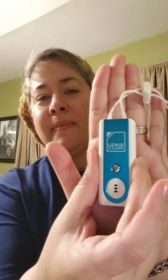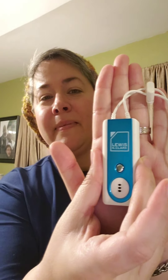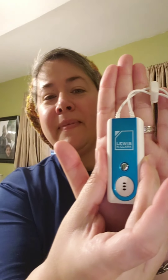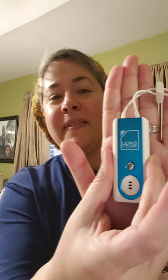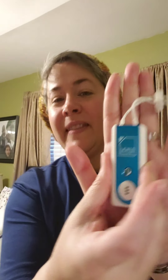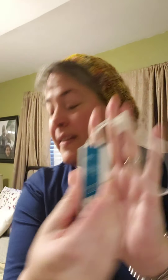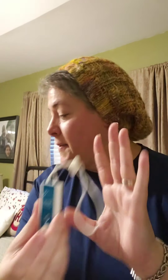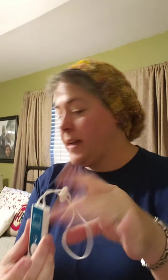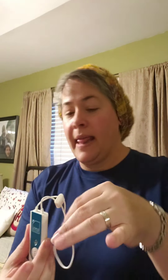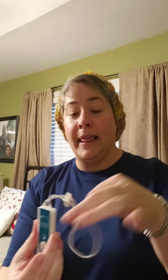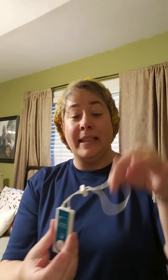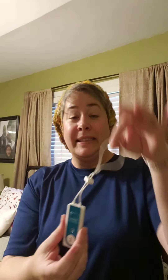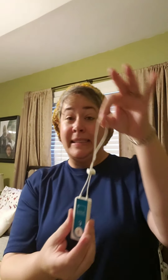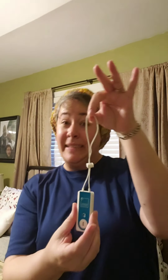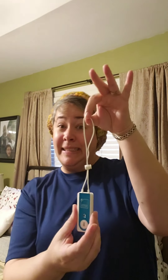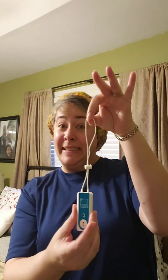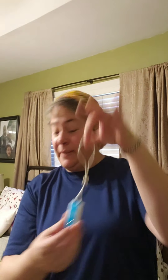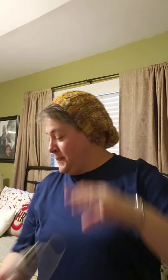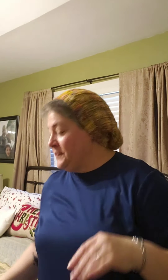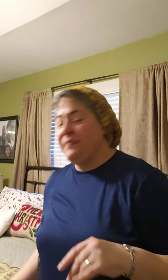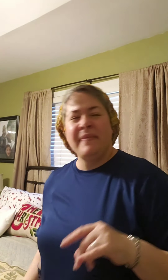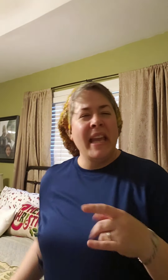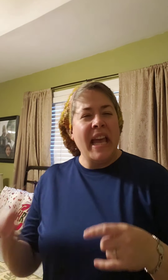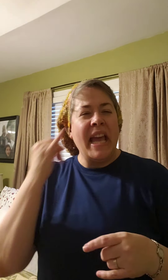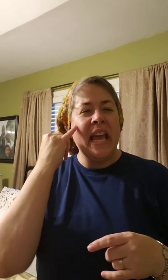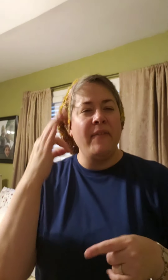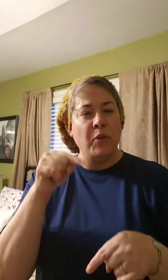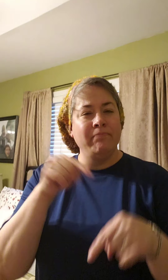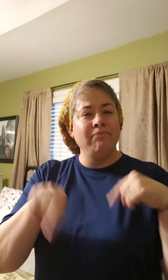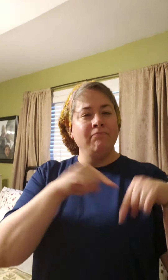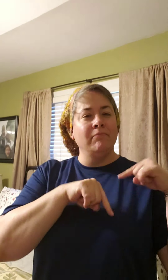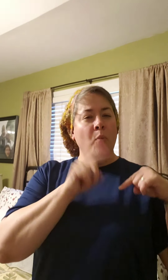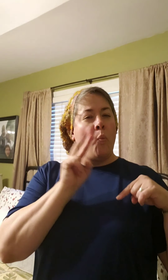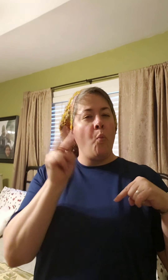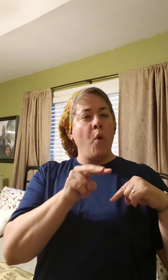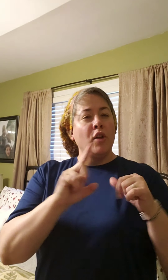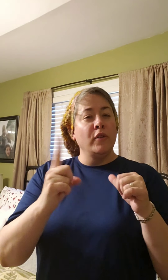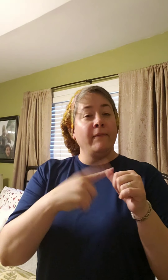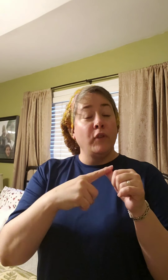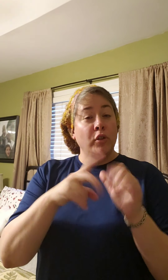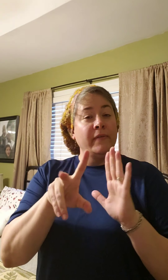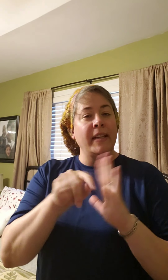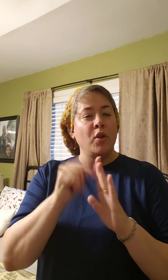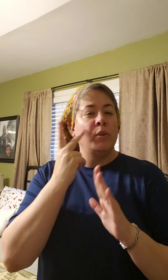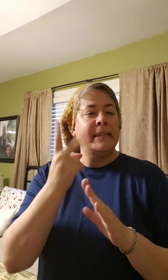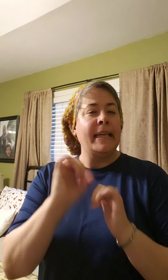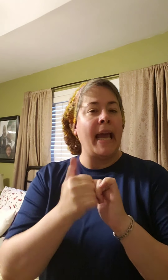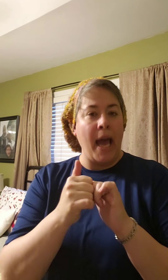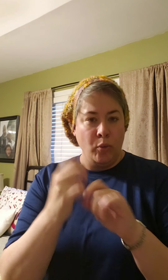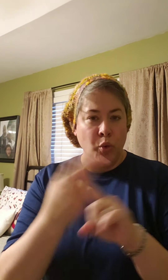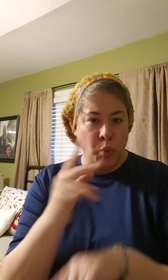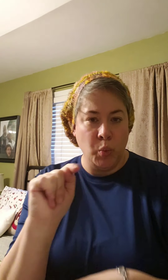If you go back to the beginning of this video and watch you can see how to use it.